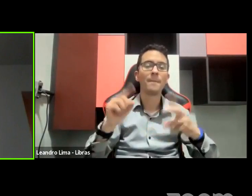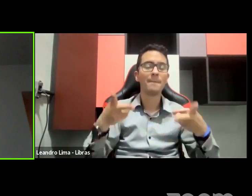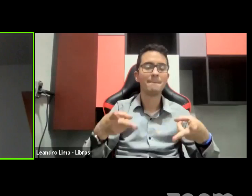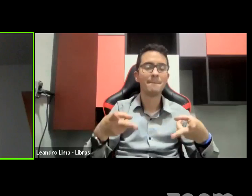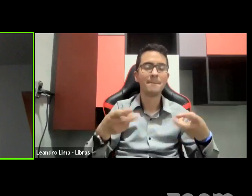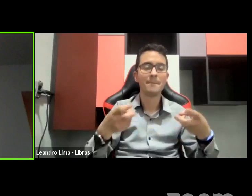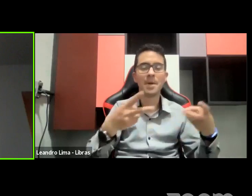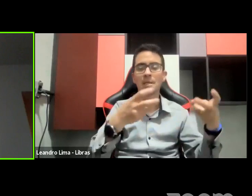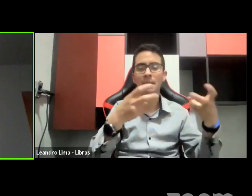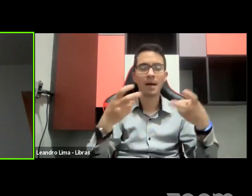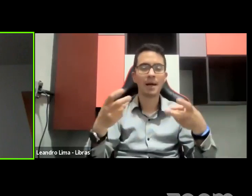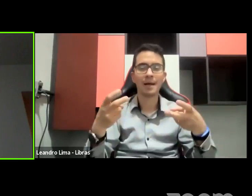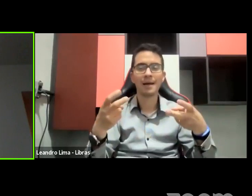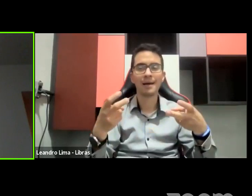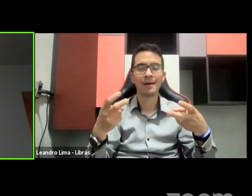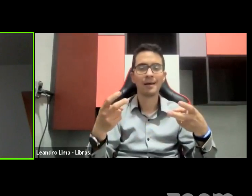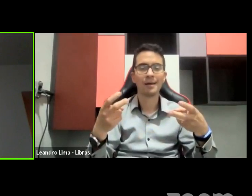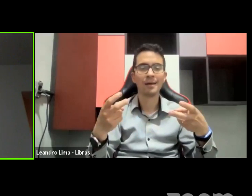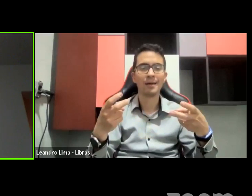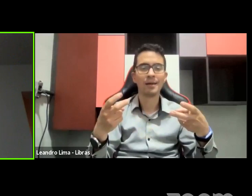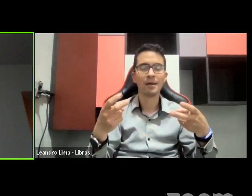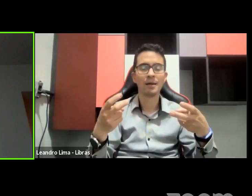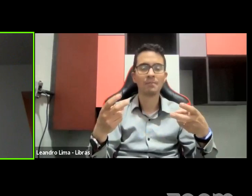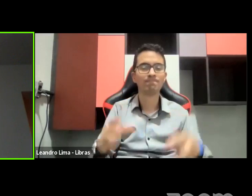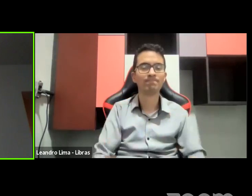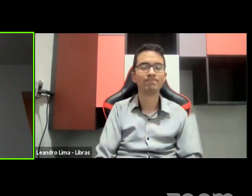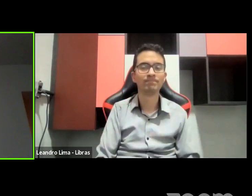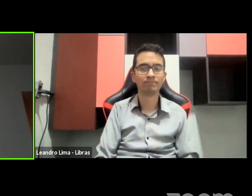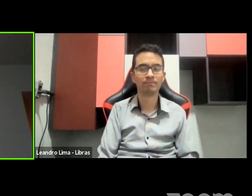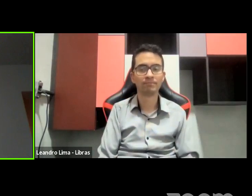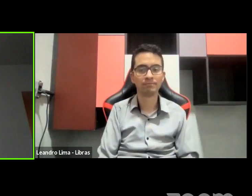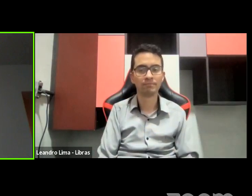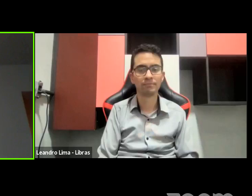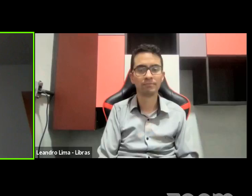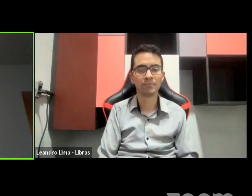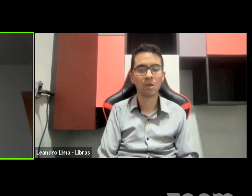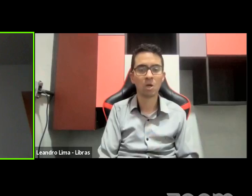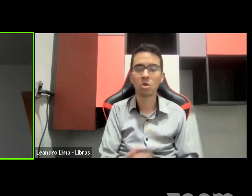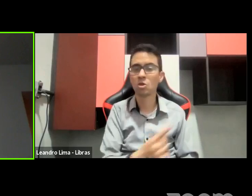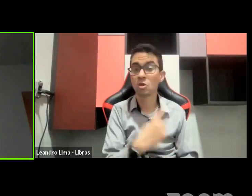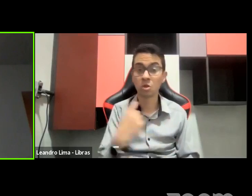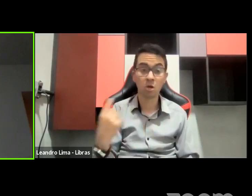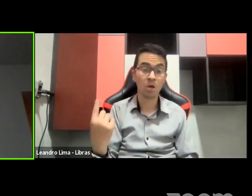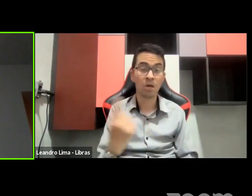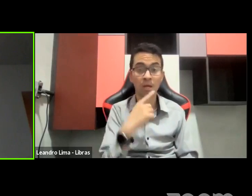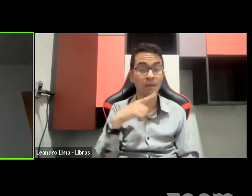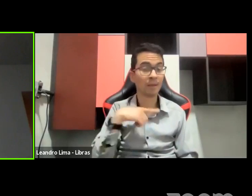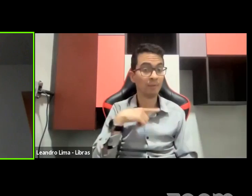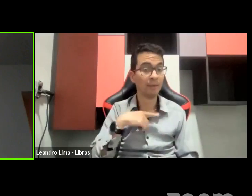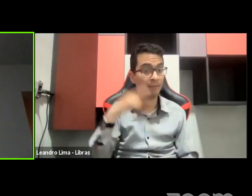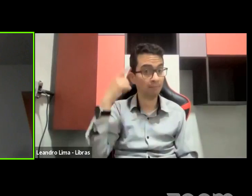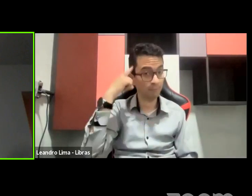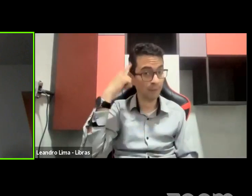in activity theory also in activity theory also always say activity theory also always says that. what the object or activity what the object or activity but.